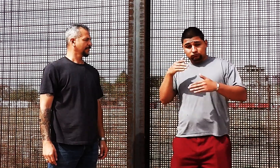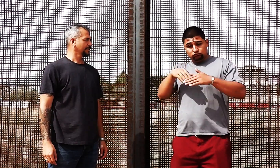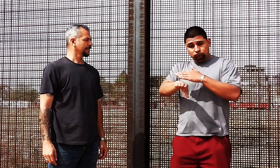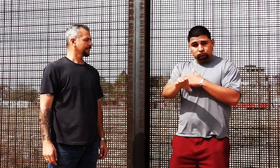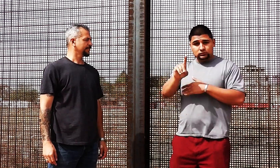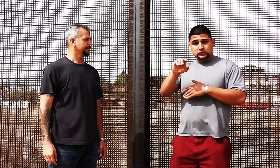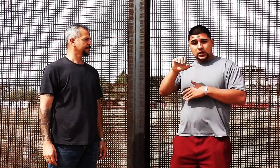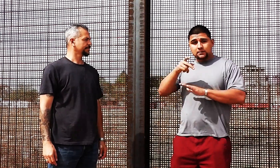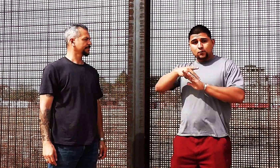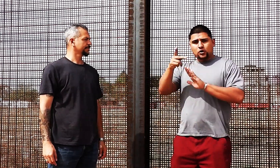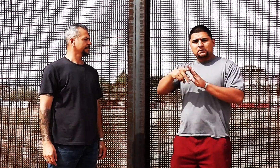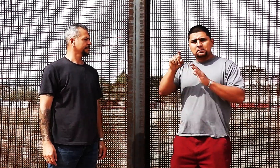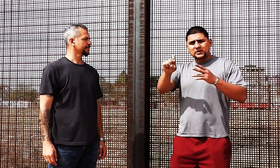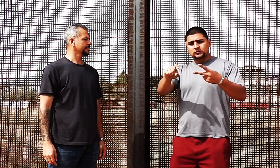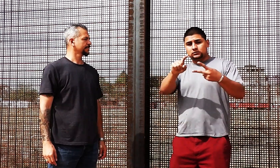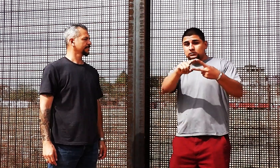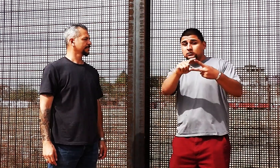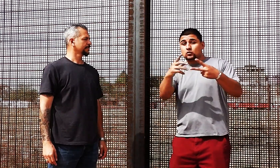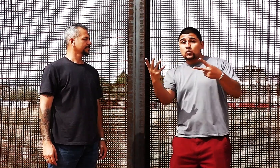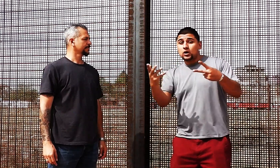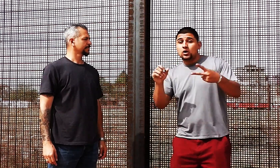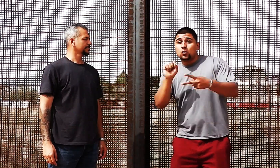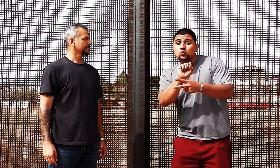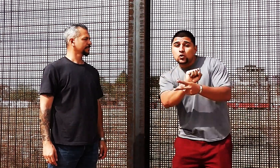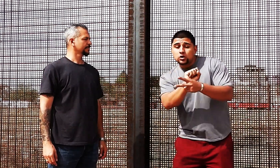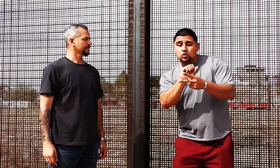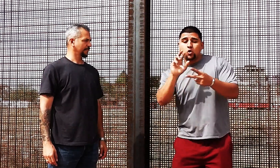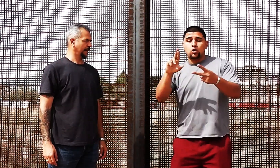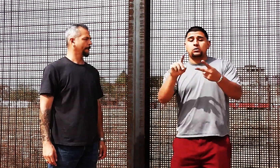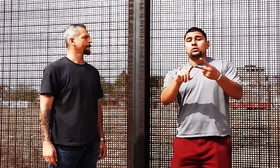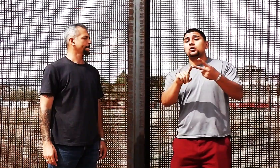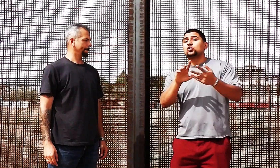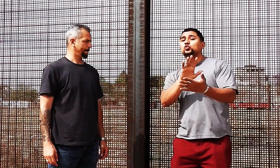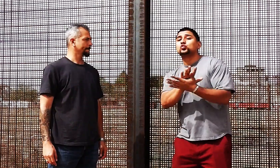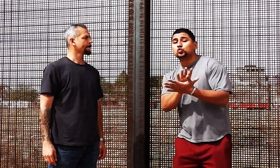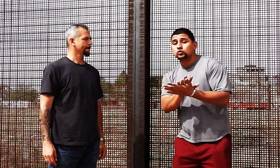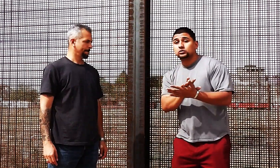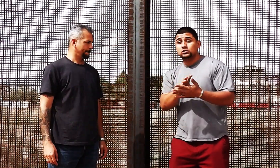DACA’s program made it clear that we are required to work or being in school.